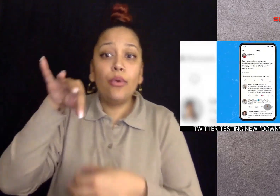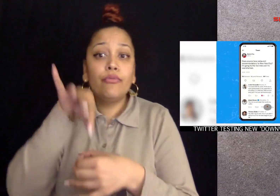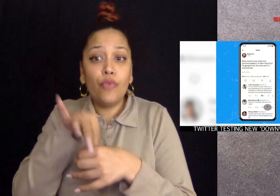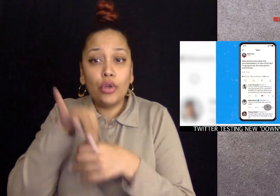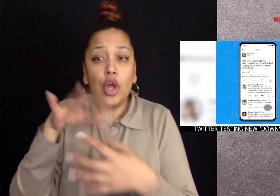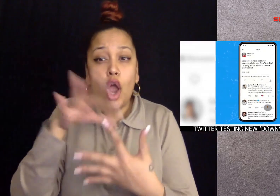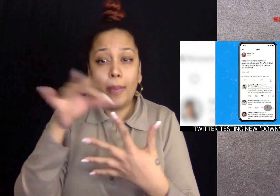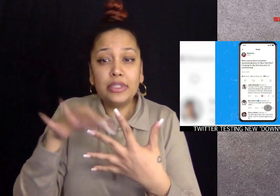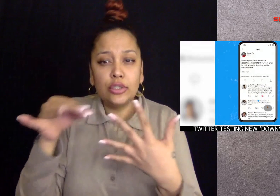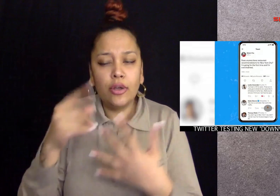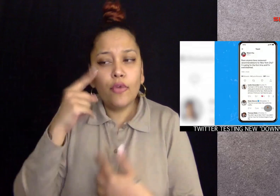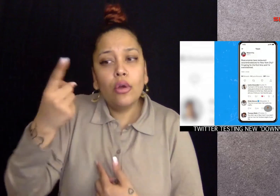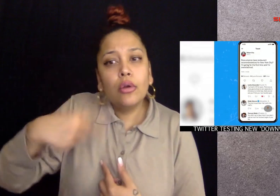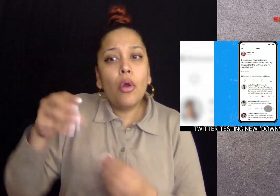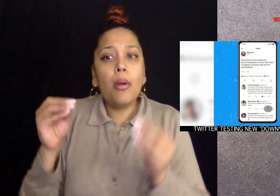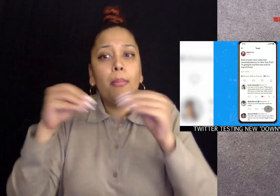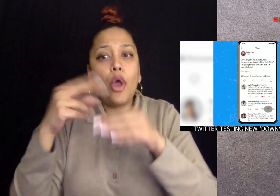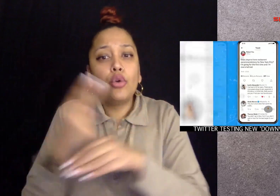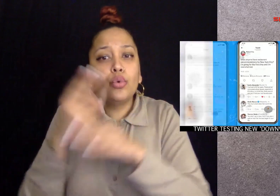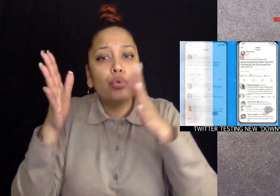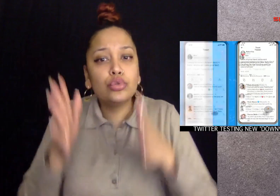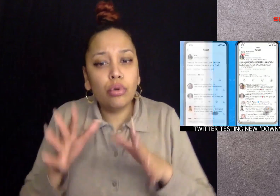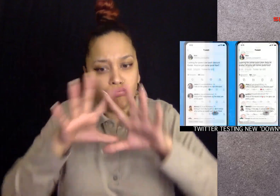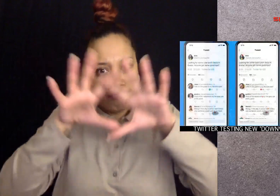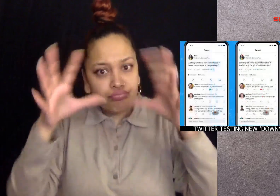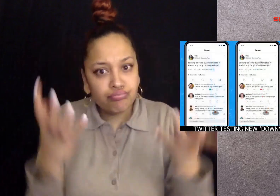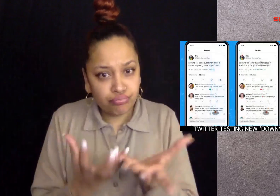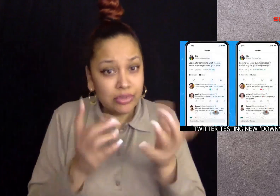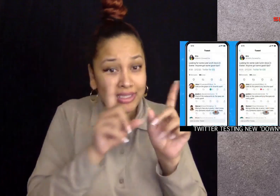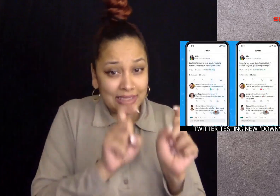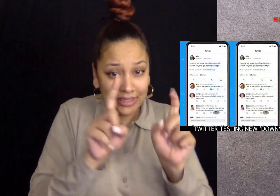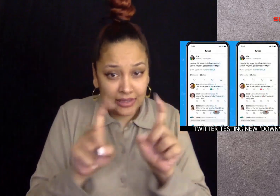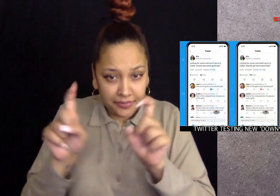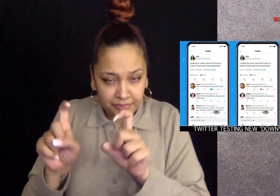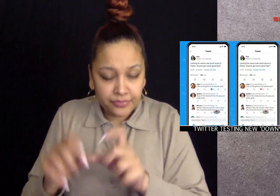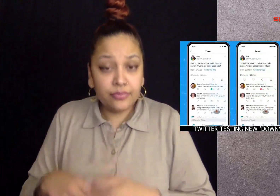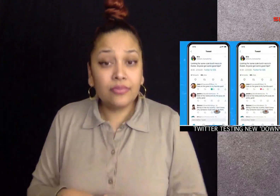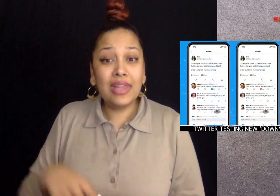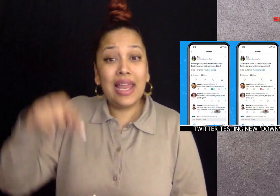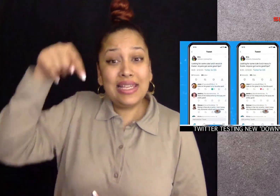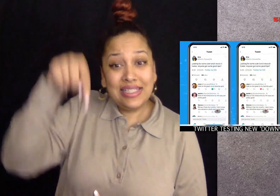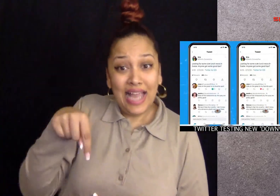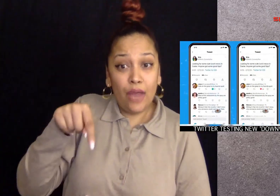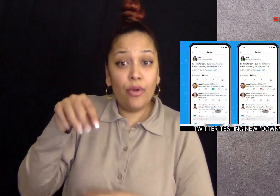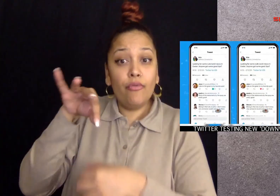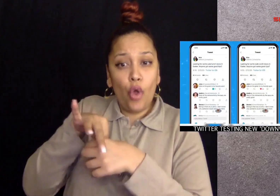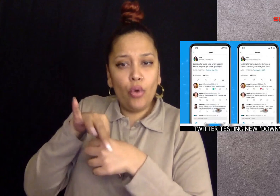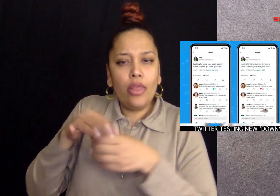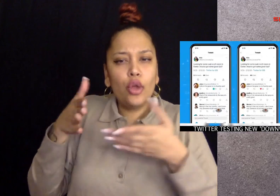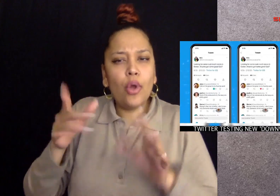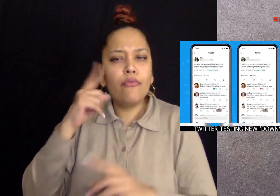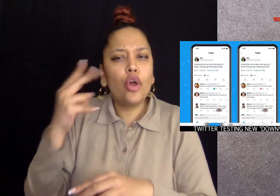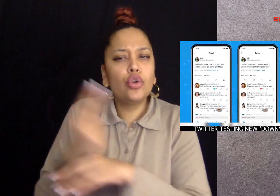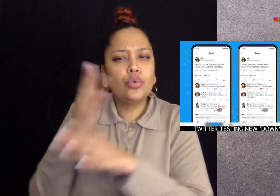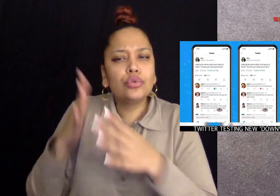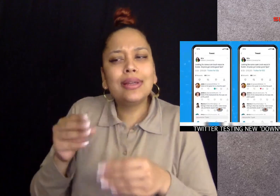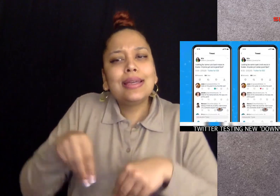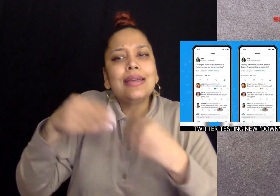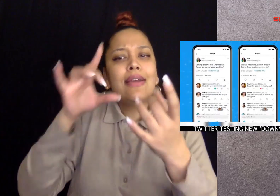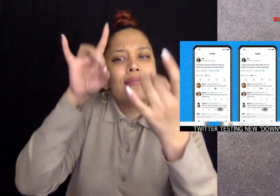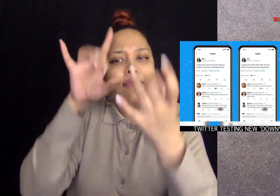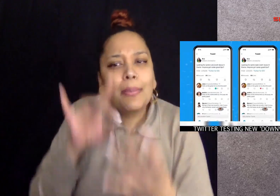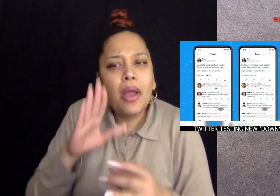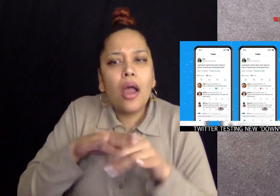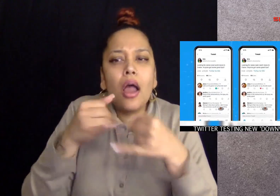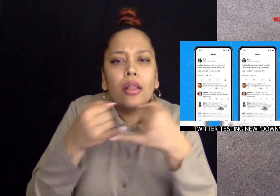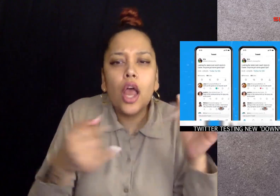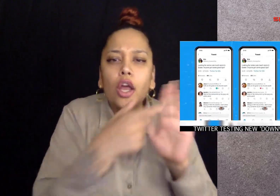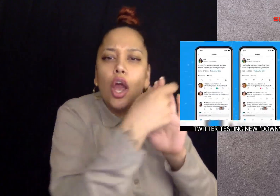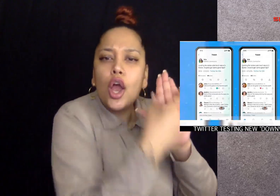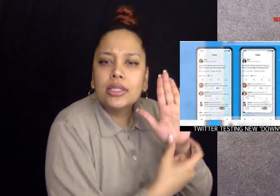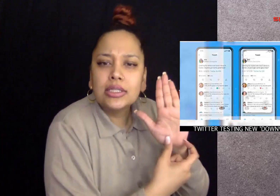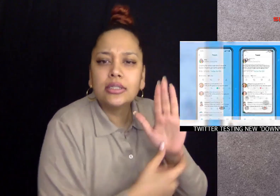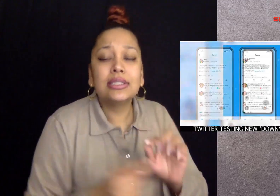Twitter is rolling out its down vote option to more users in a worldwide test down votes